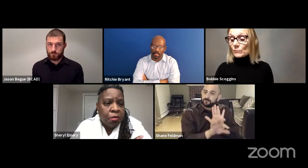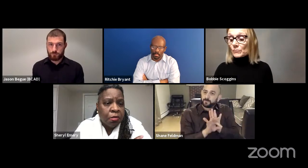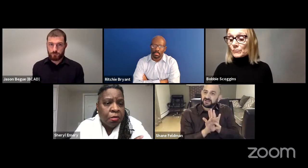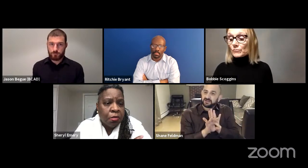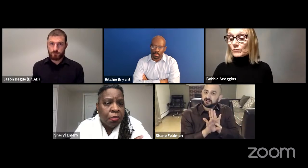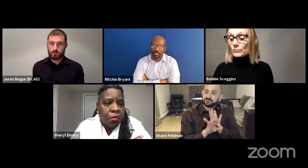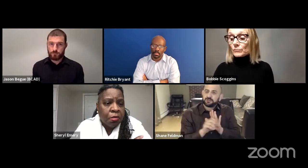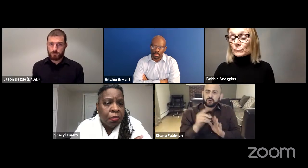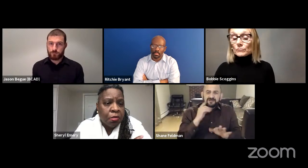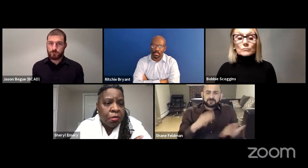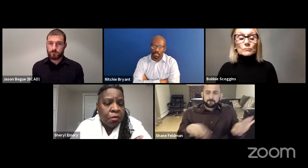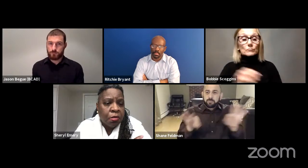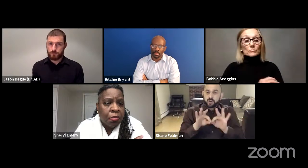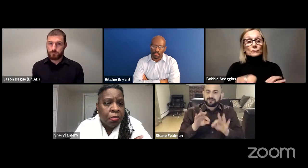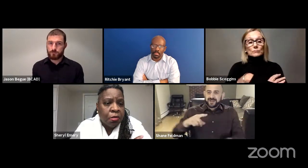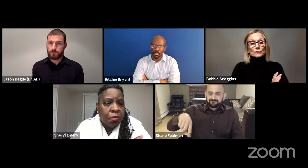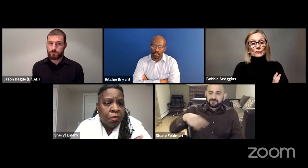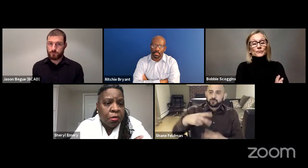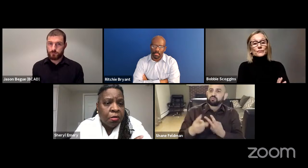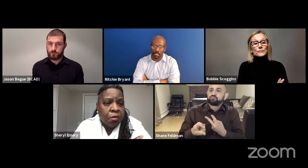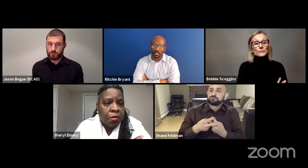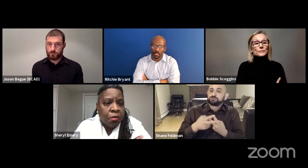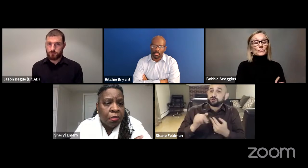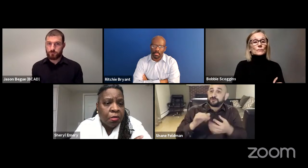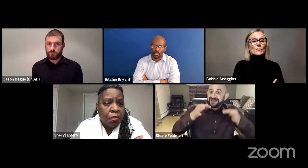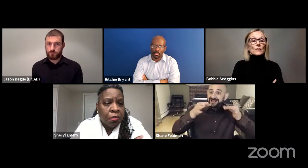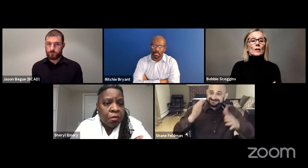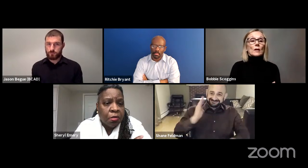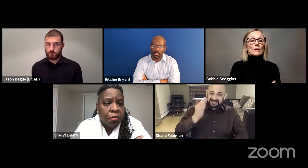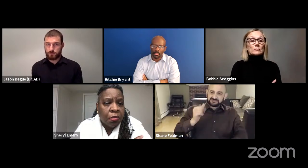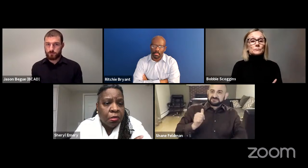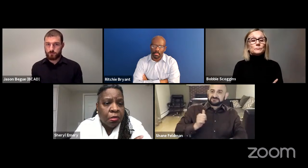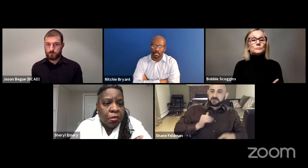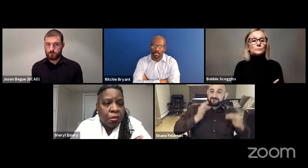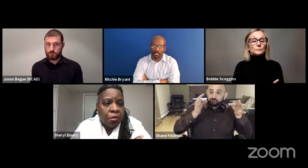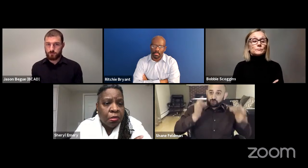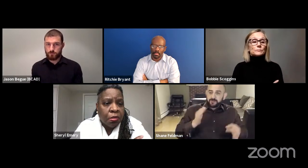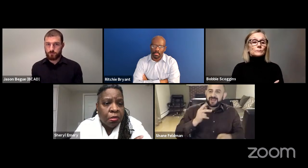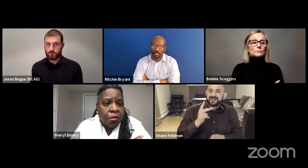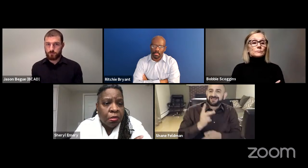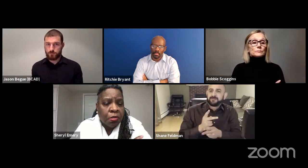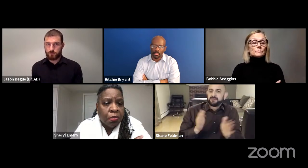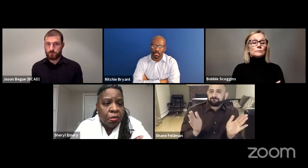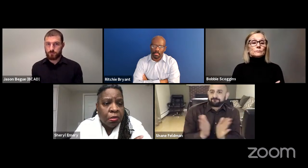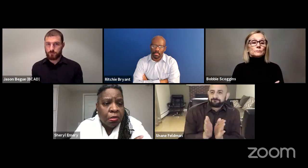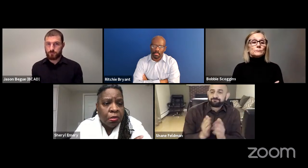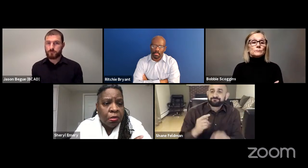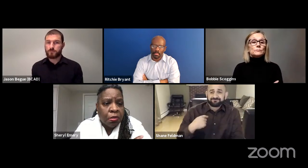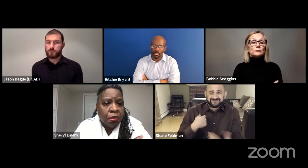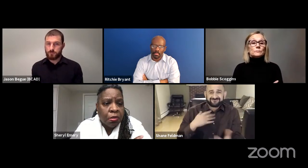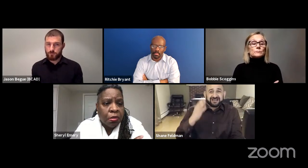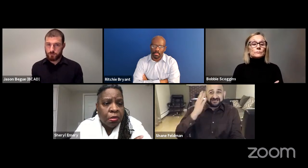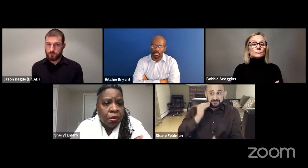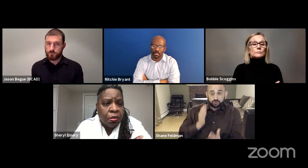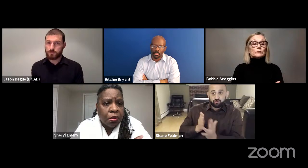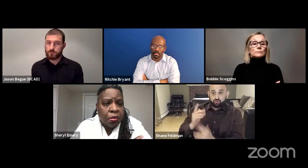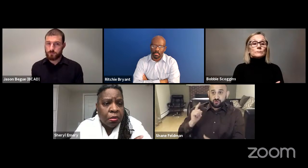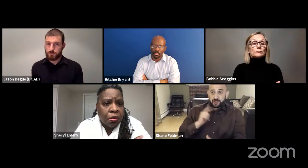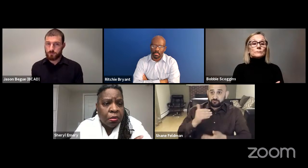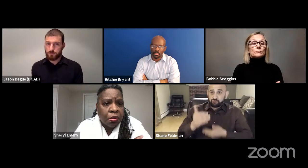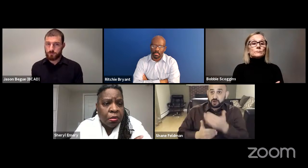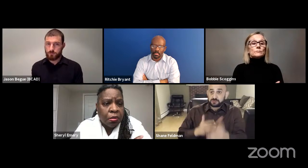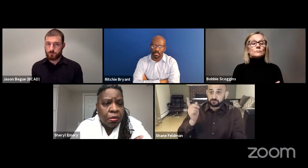and include individuals. Again, I think that's very important, that self‑determination